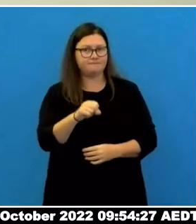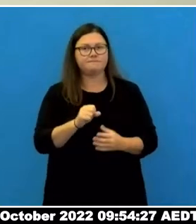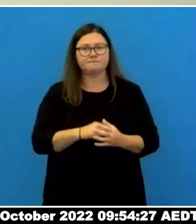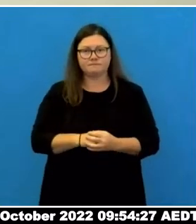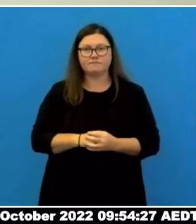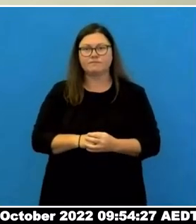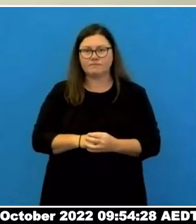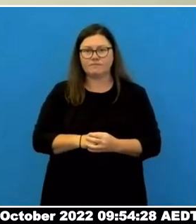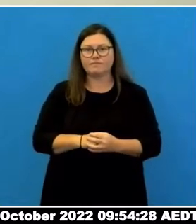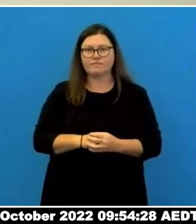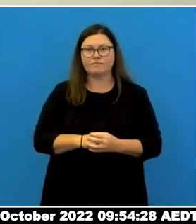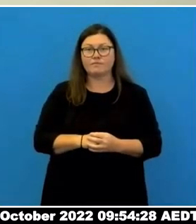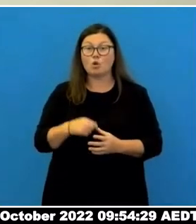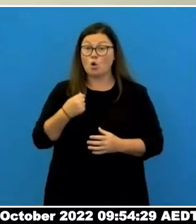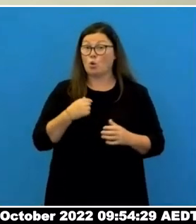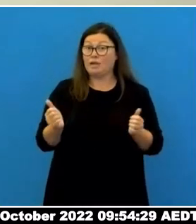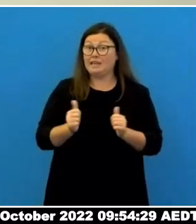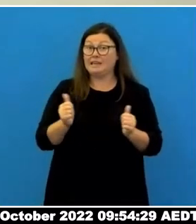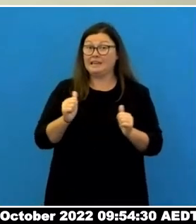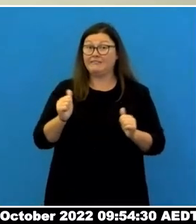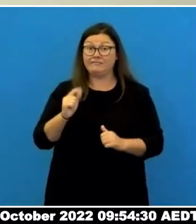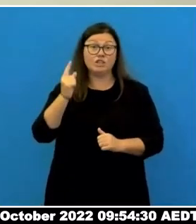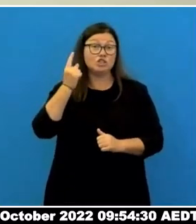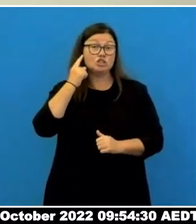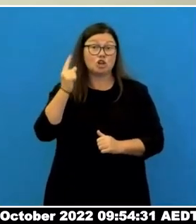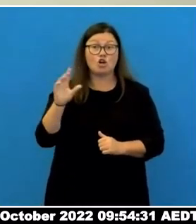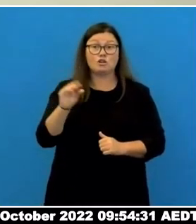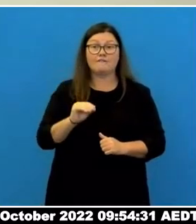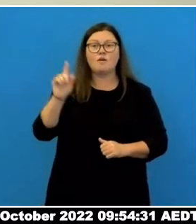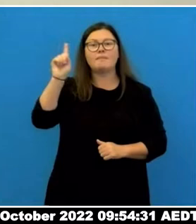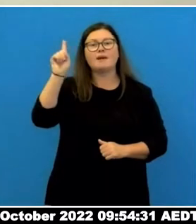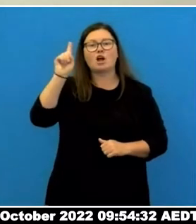from the current Chair of the Commission, Vivienne Nguyen, yesterday.